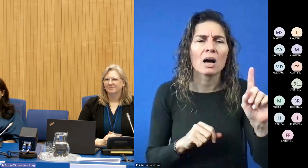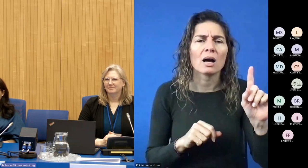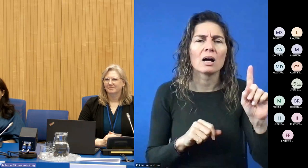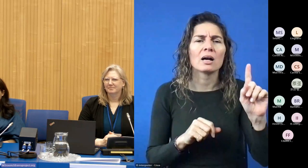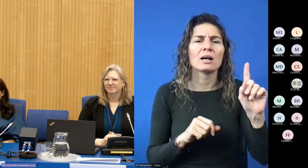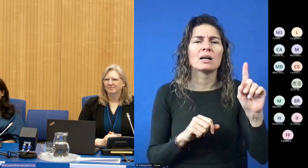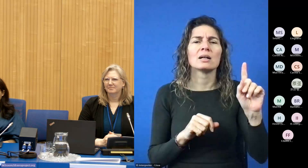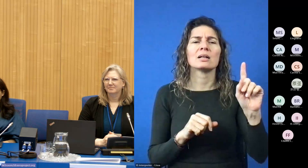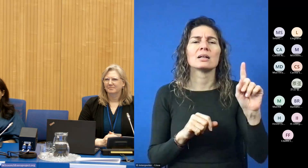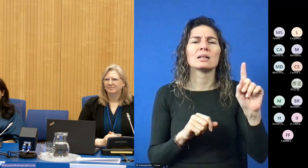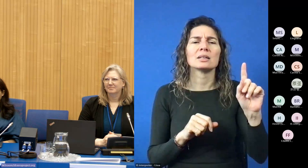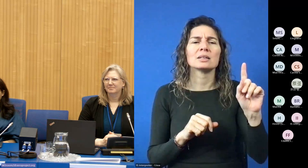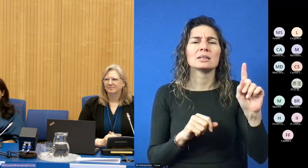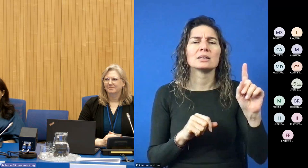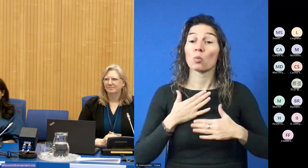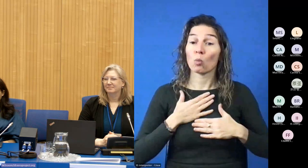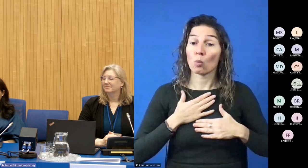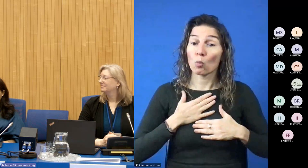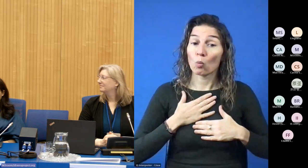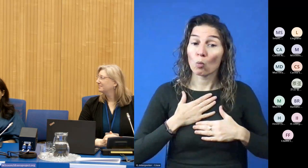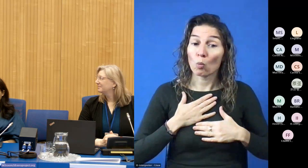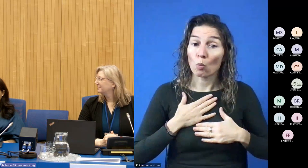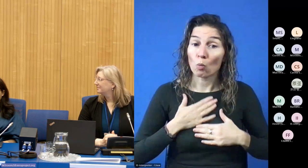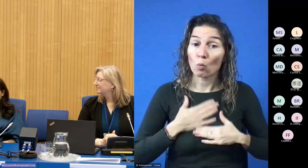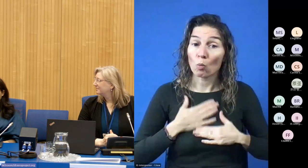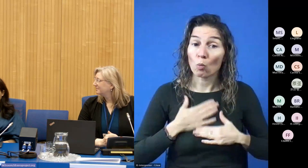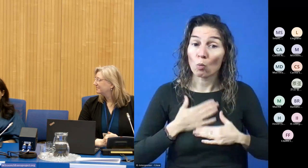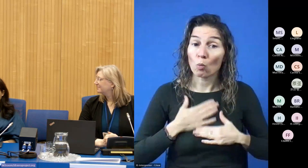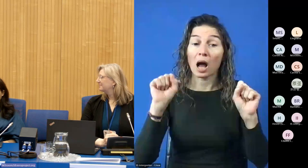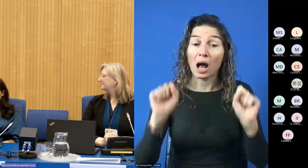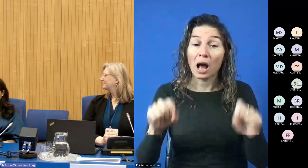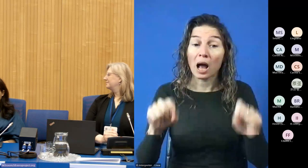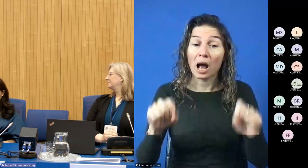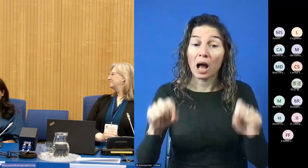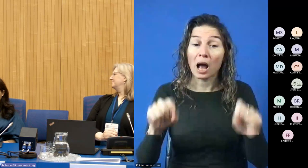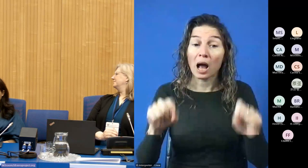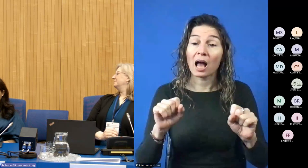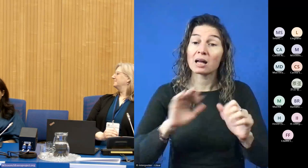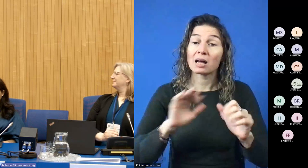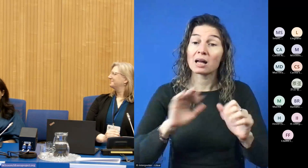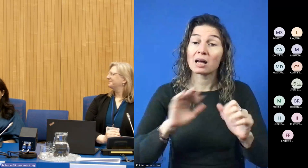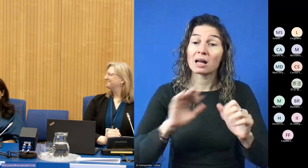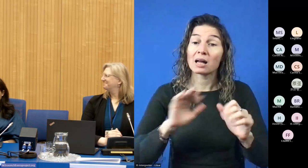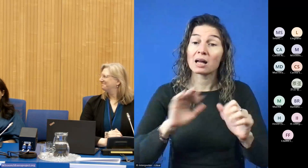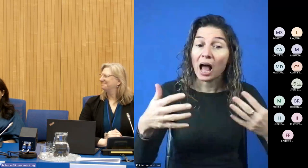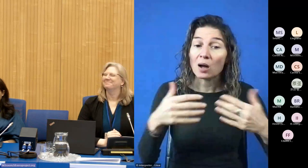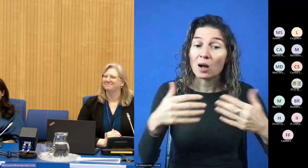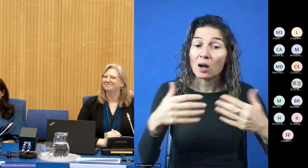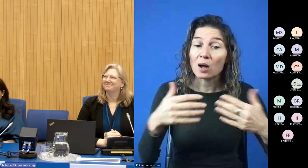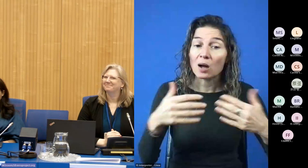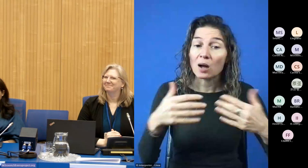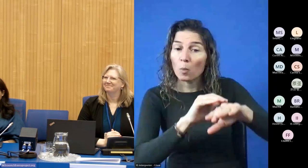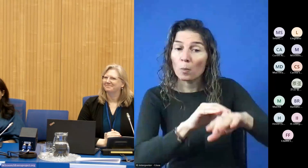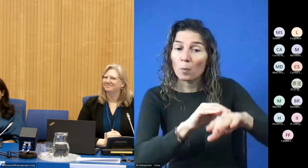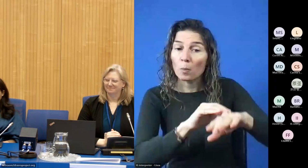tea? I don't think it is enough to be able to sign, is there any requirements to do that?